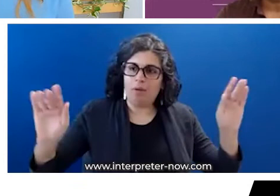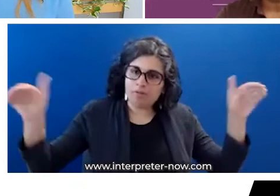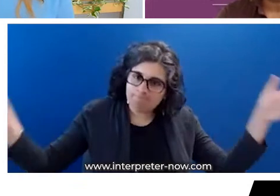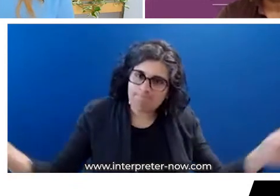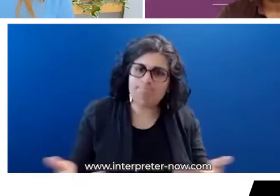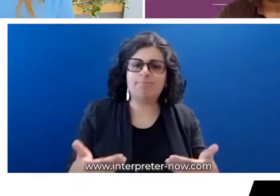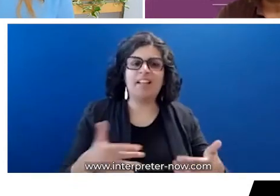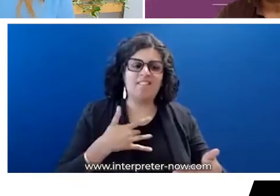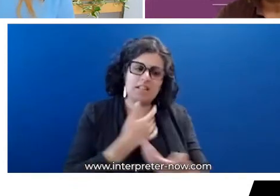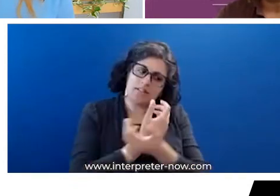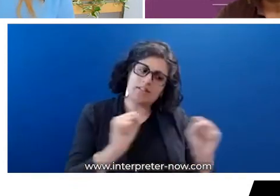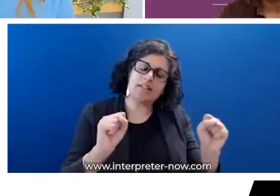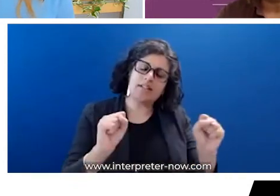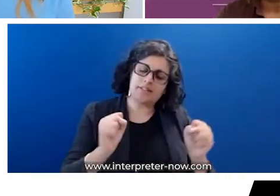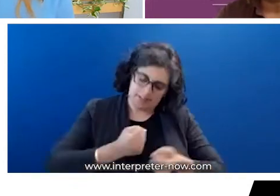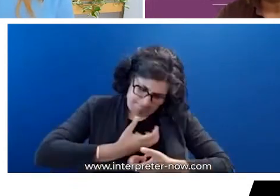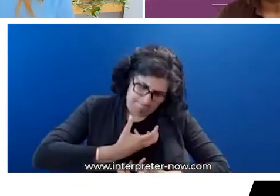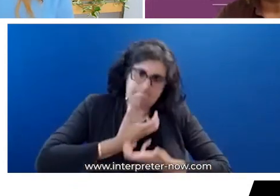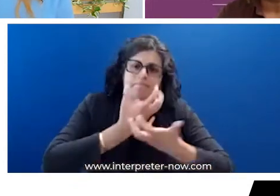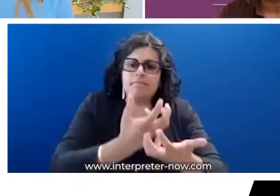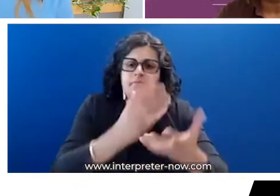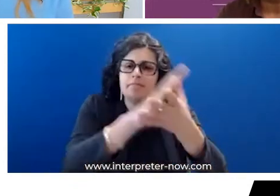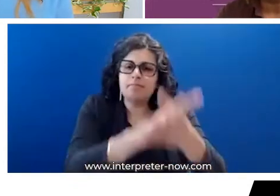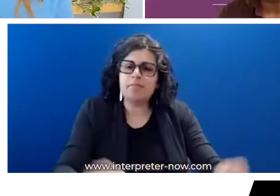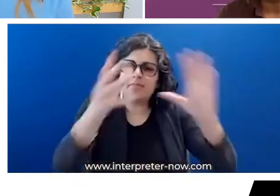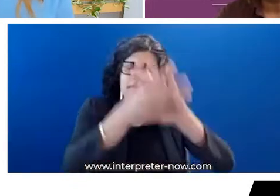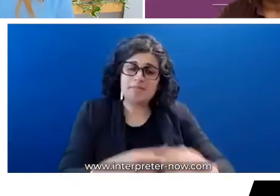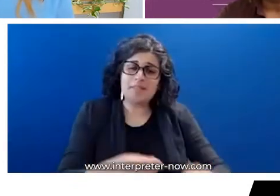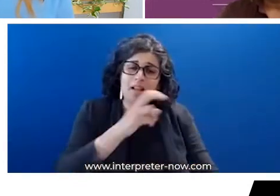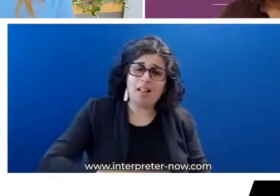a bit more about their story, their journey, their challenges, their lived experiences.